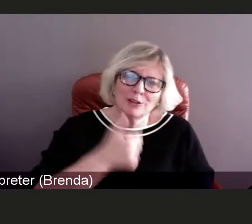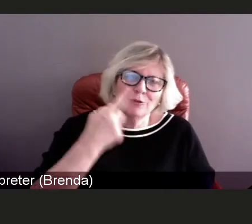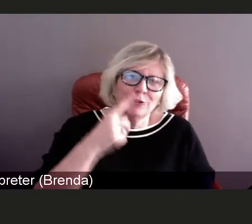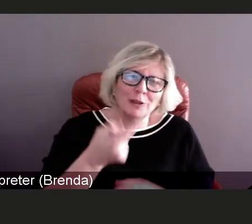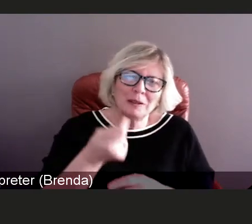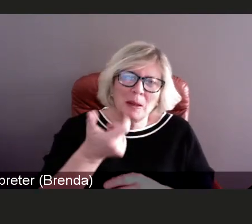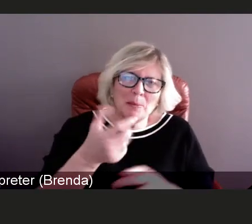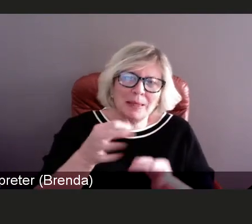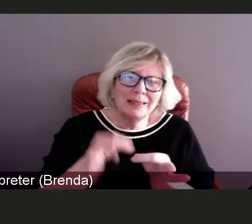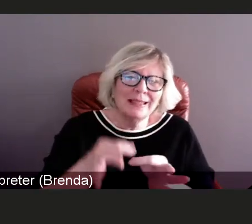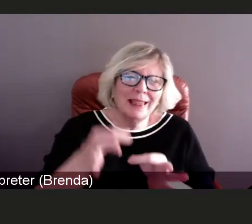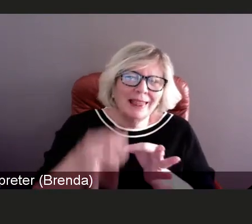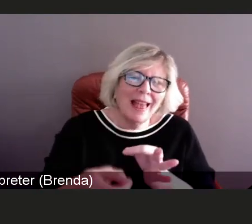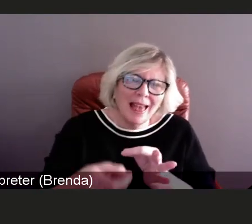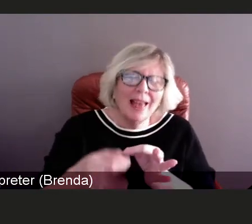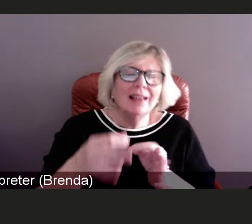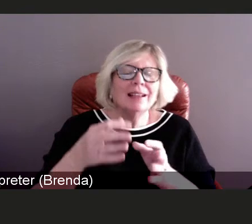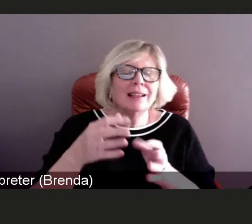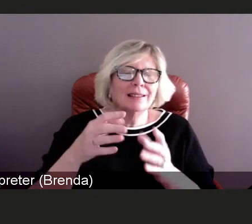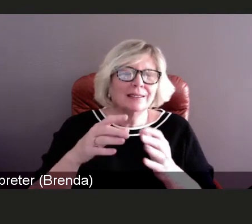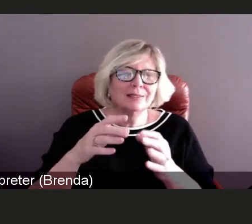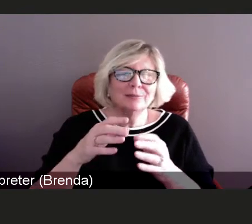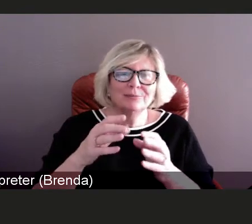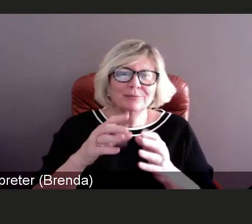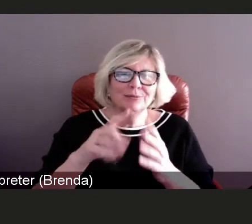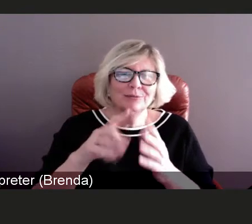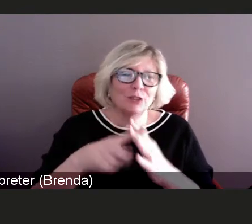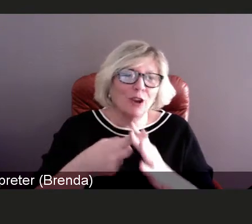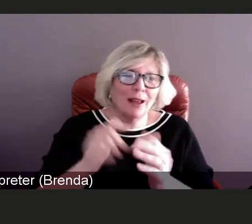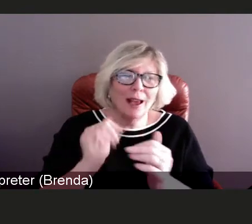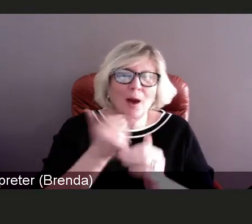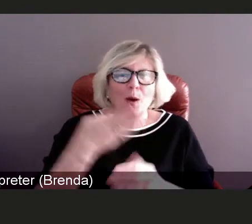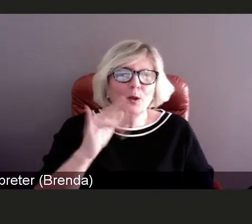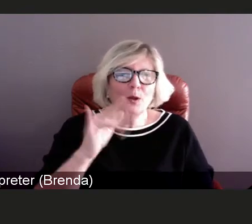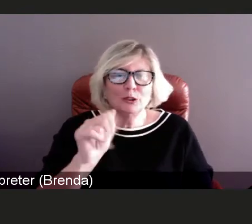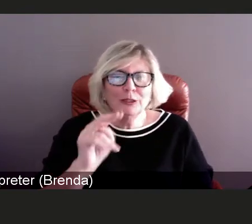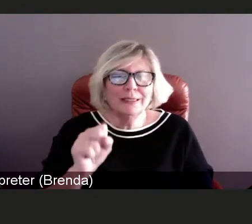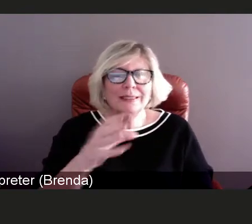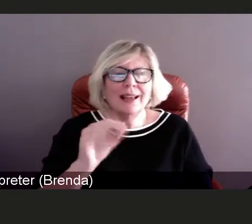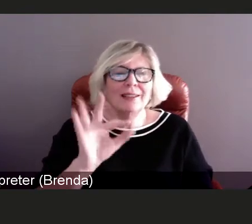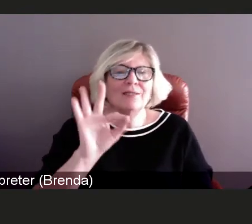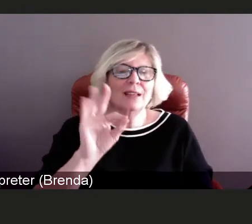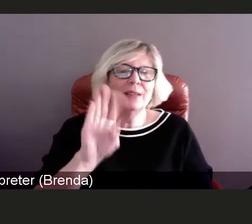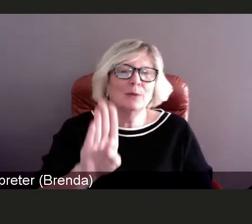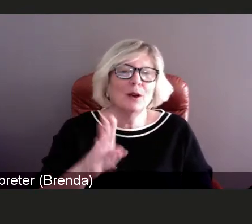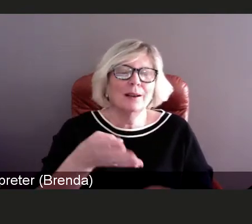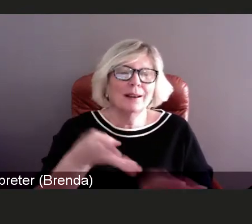in starting our coordinated BlueJeans as well as Facebook Live public Town Hall for today.